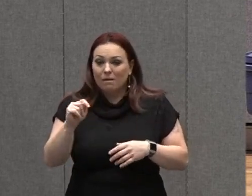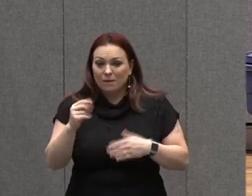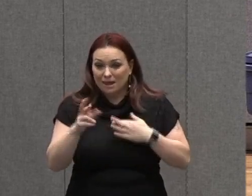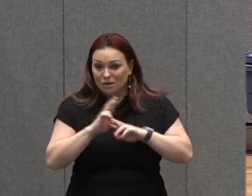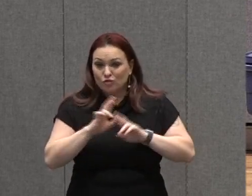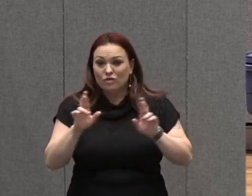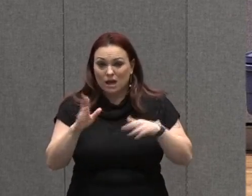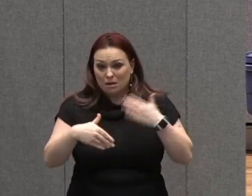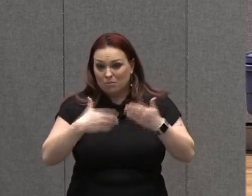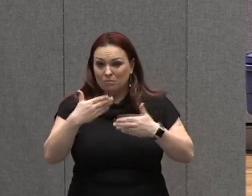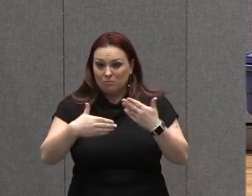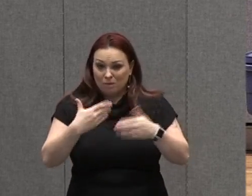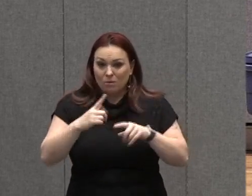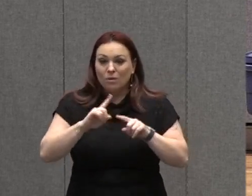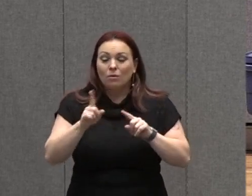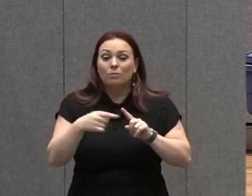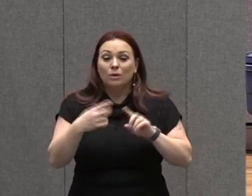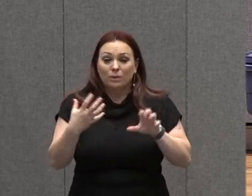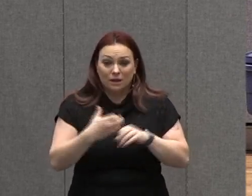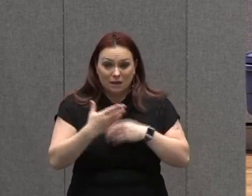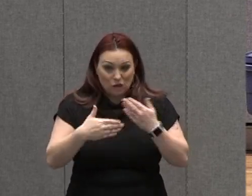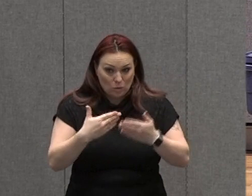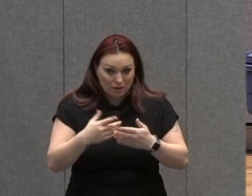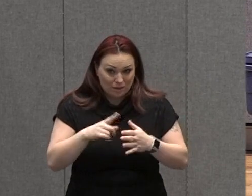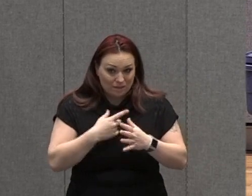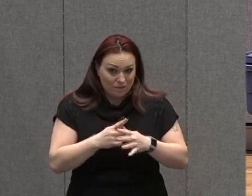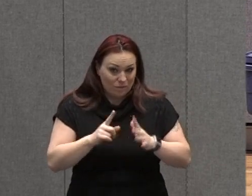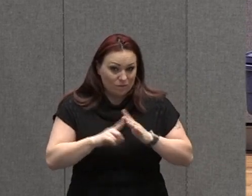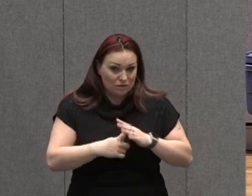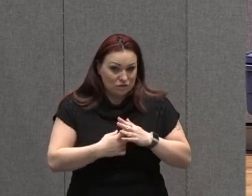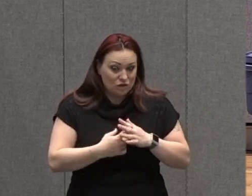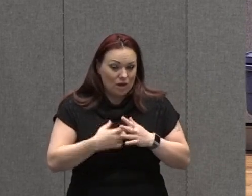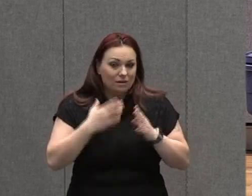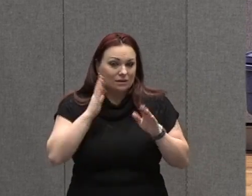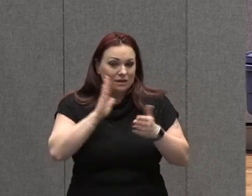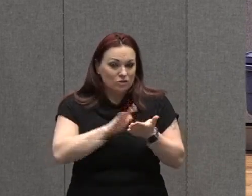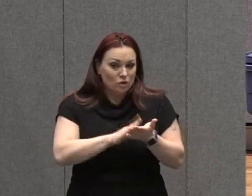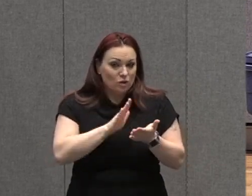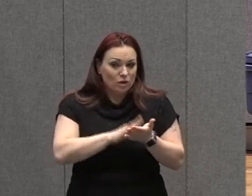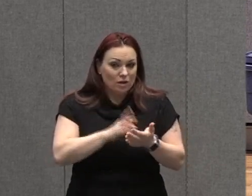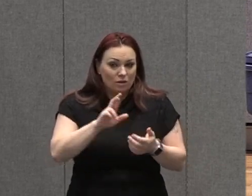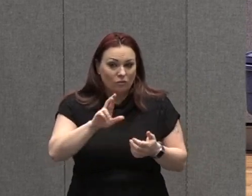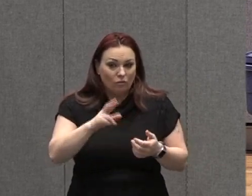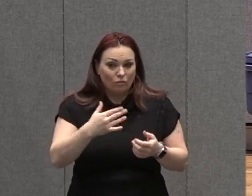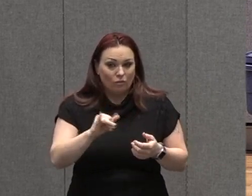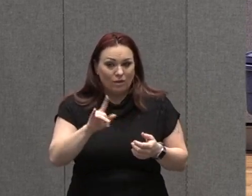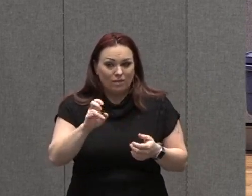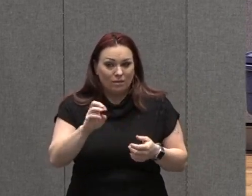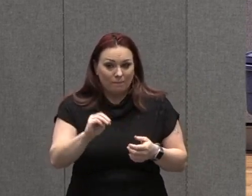and then once we get the beat going we are going to start this rhythm. So maybe you want to grab,